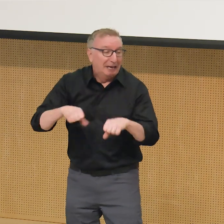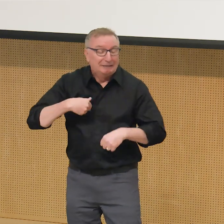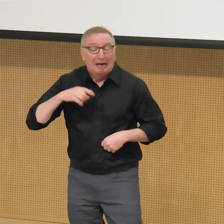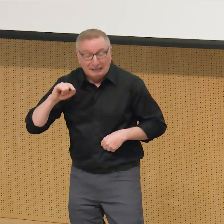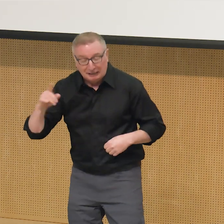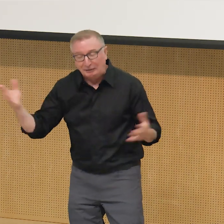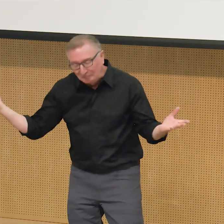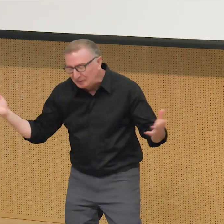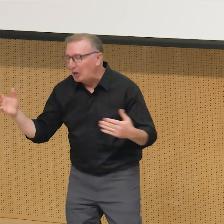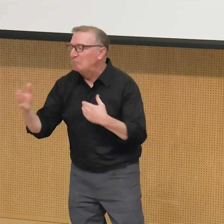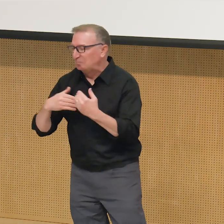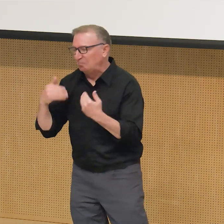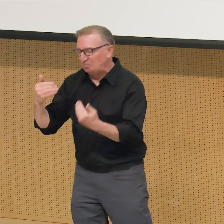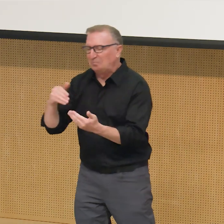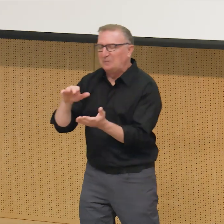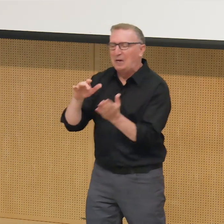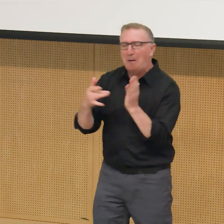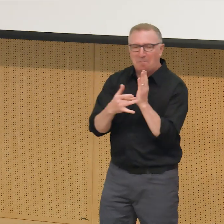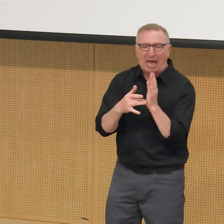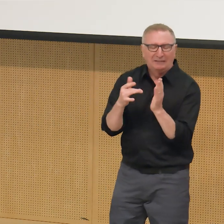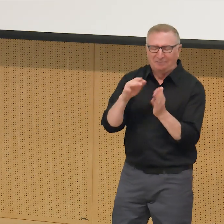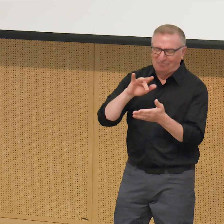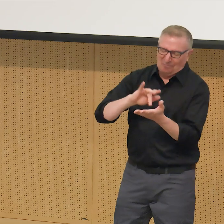I did like science, so, it was an OK fit anyway.